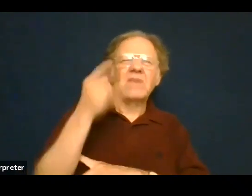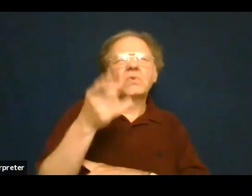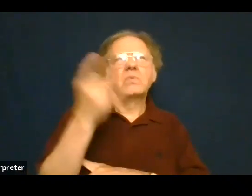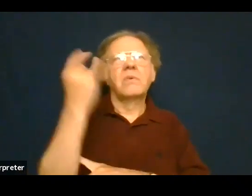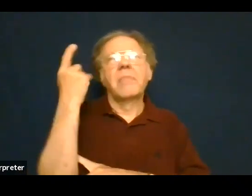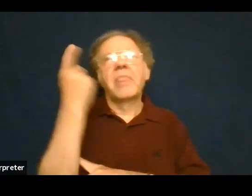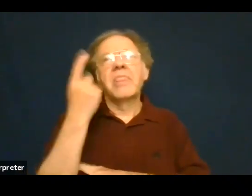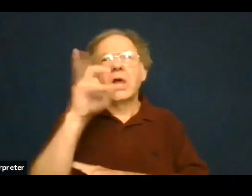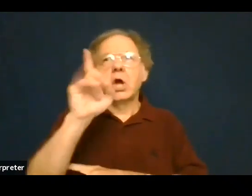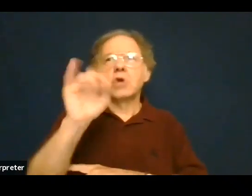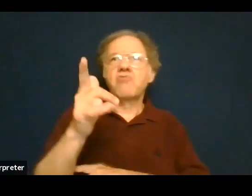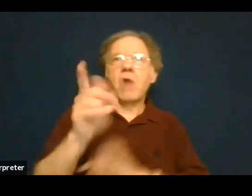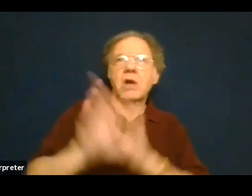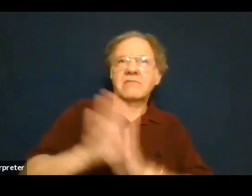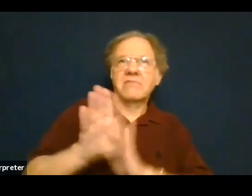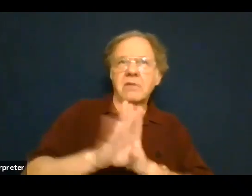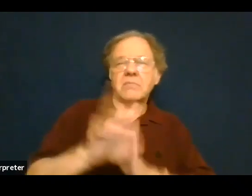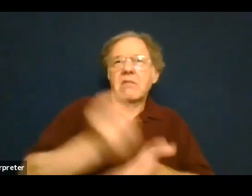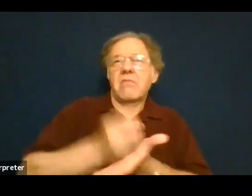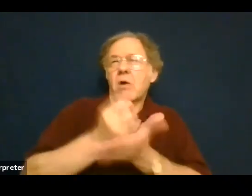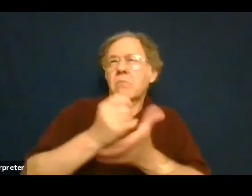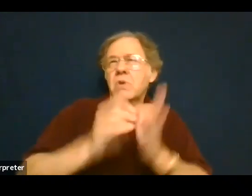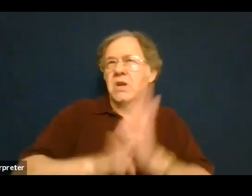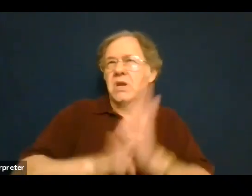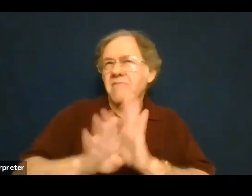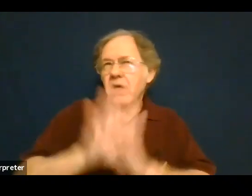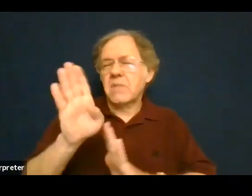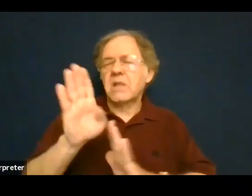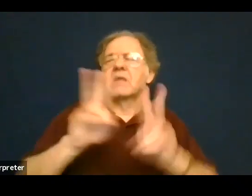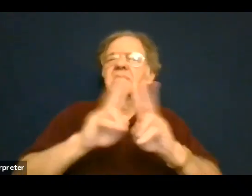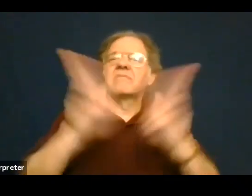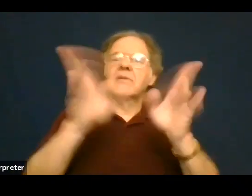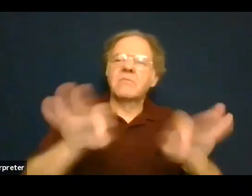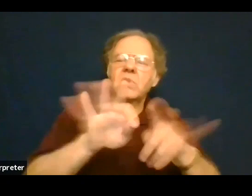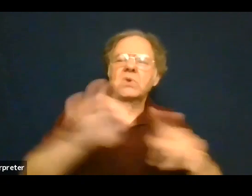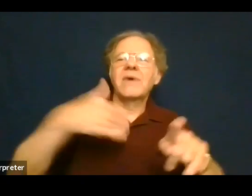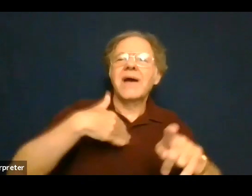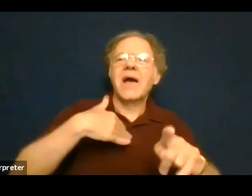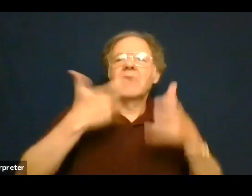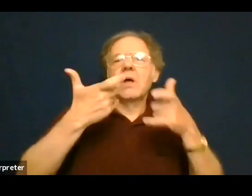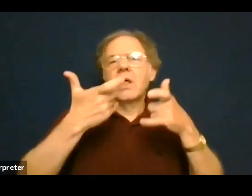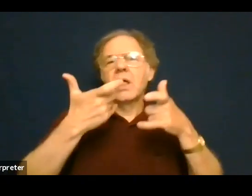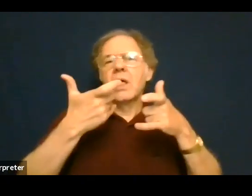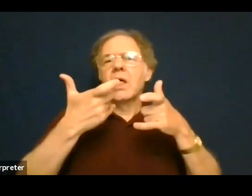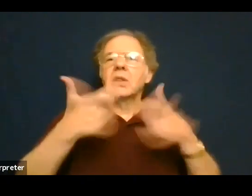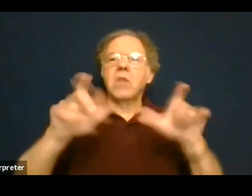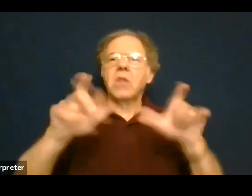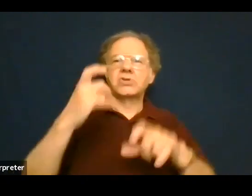and therapeutic development, then it's very important to have larger eyes to be able to experiment on.